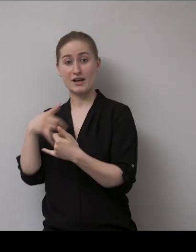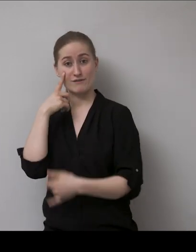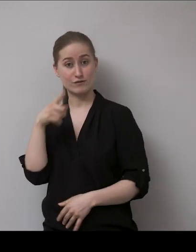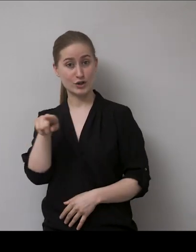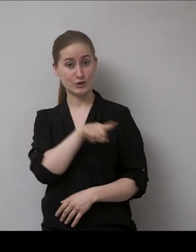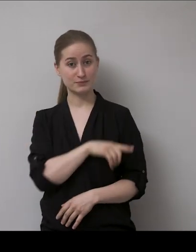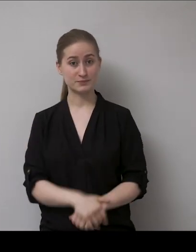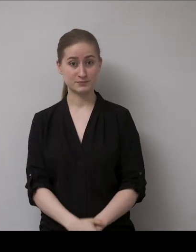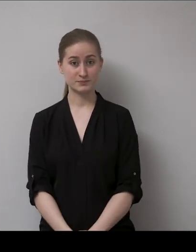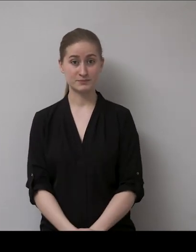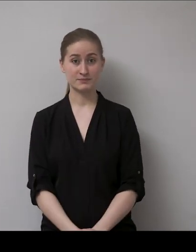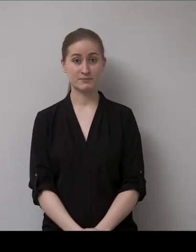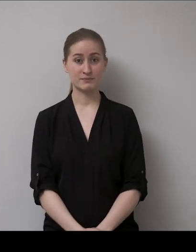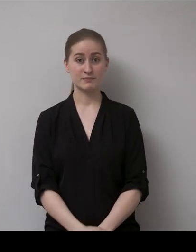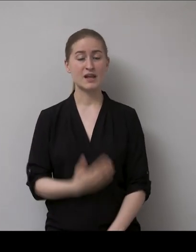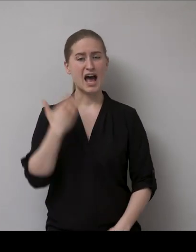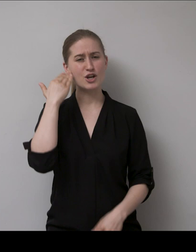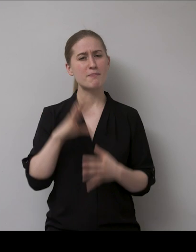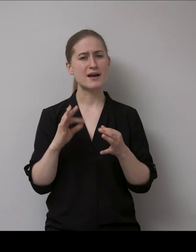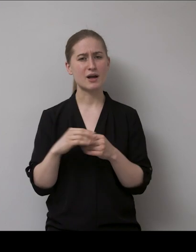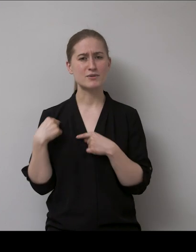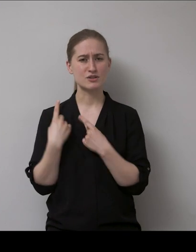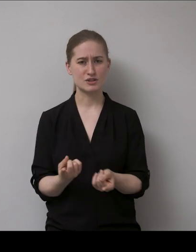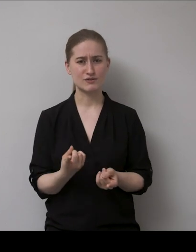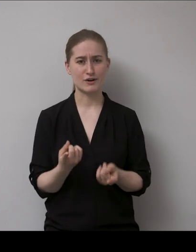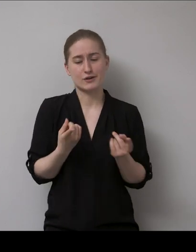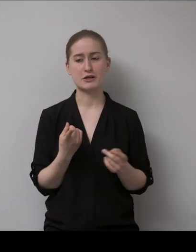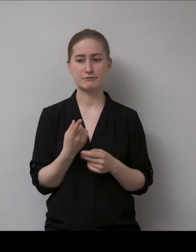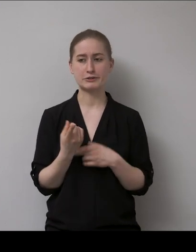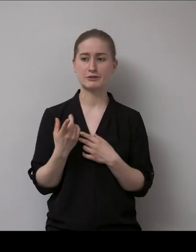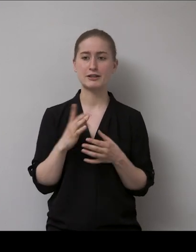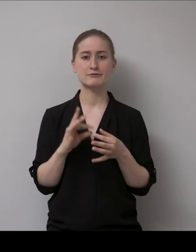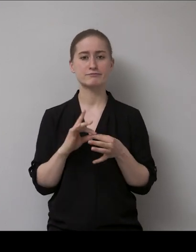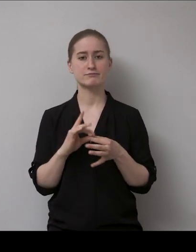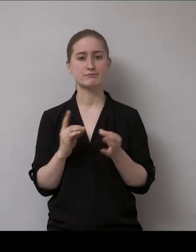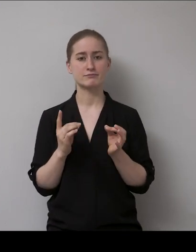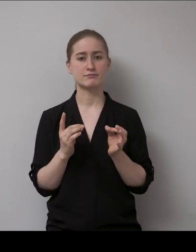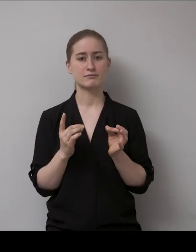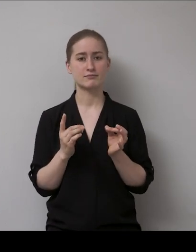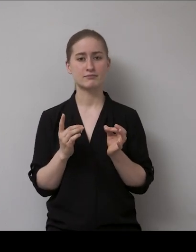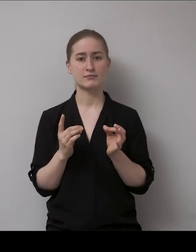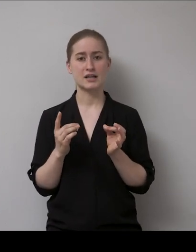I realize that my comments thus far have been tinged by hubris. I've had the temerity to demand a lot of you